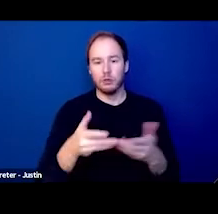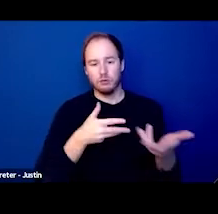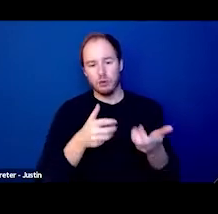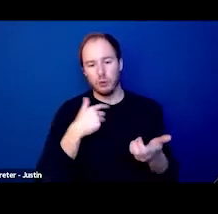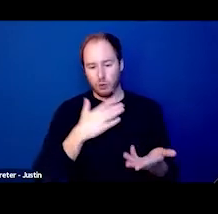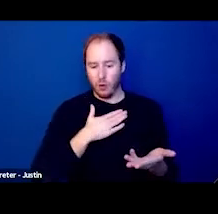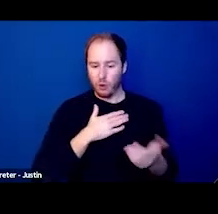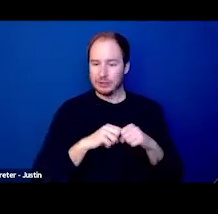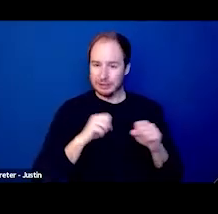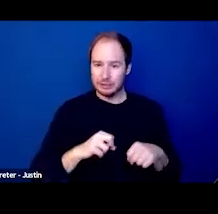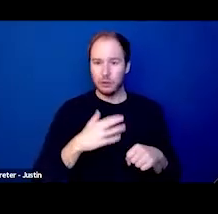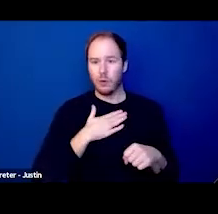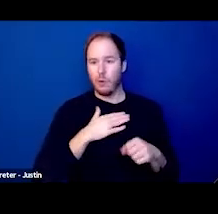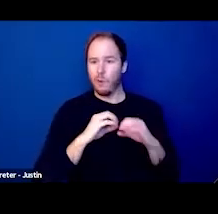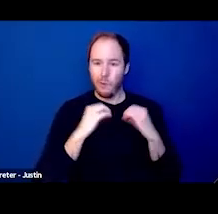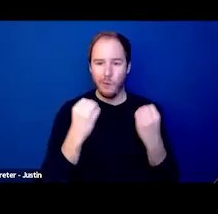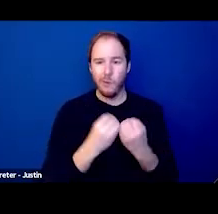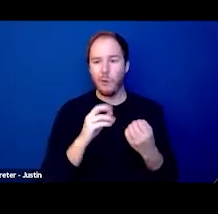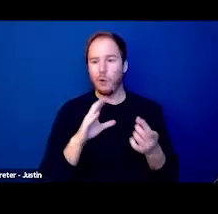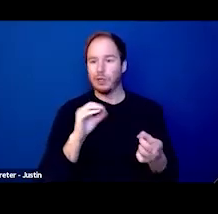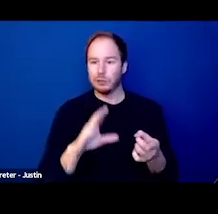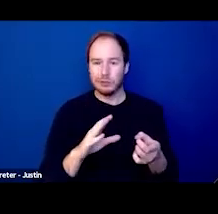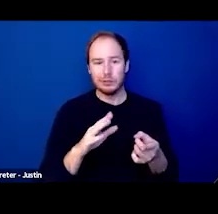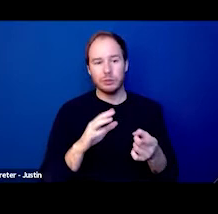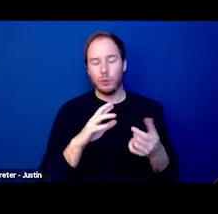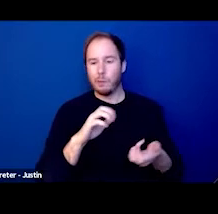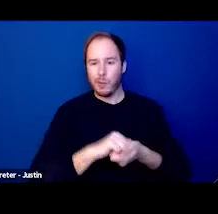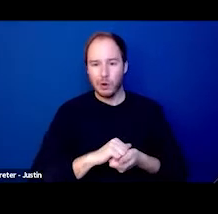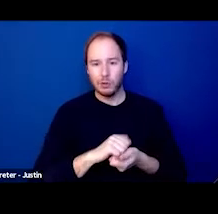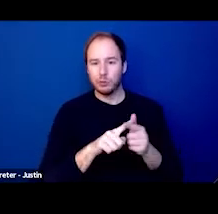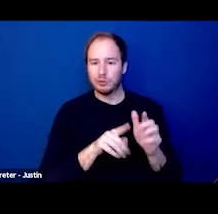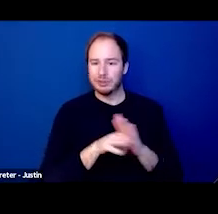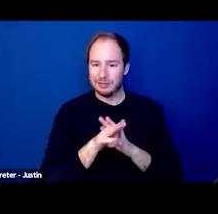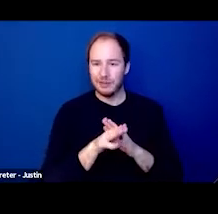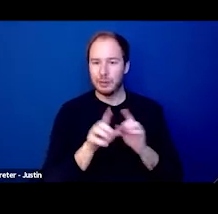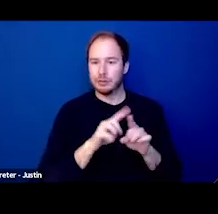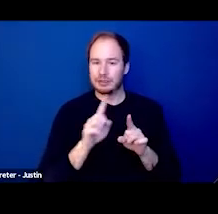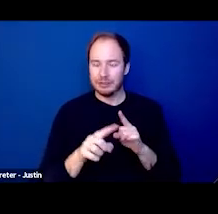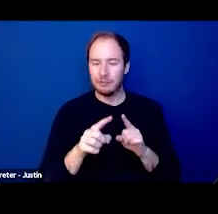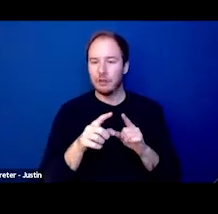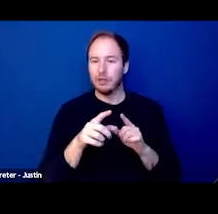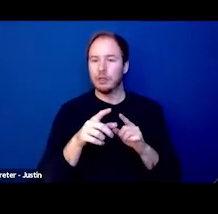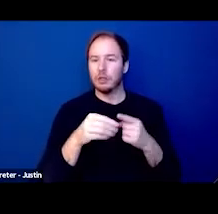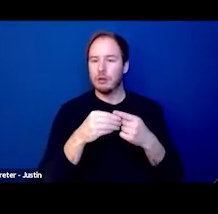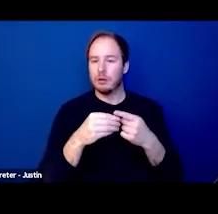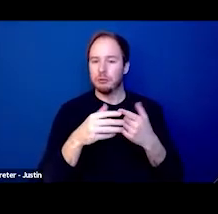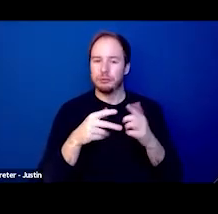or your own organization, or with the CoC in partnership, developing protocols for connecting people that you're working with to that entry point,